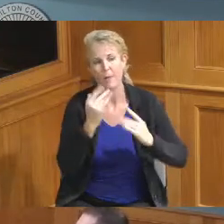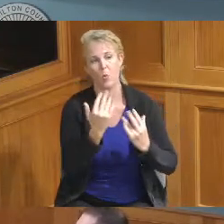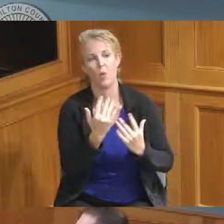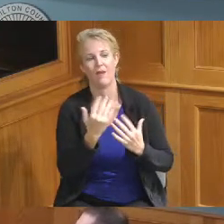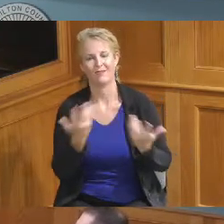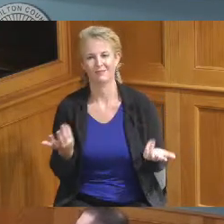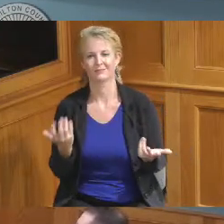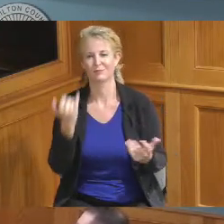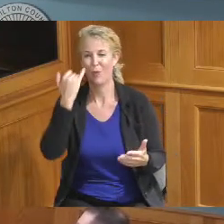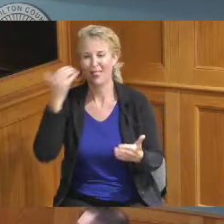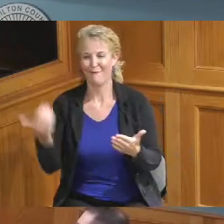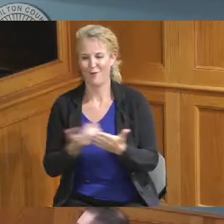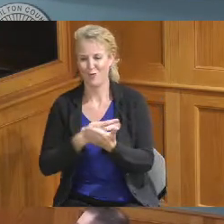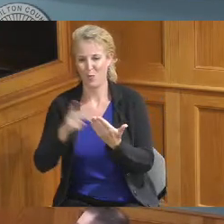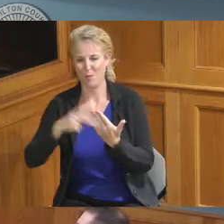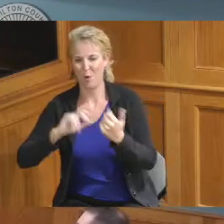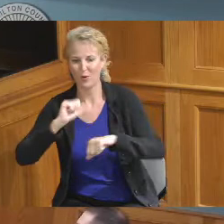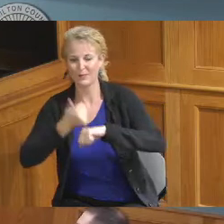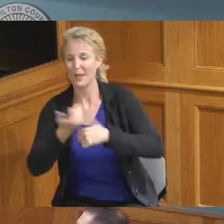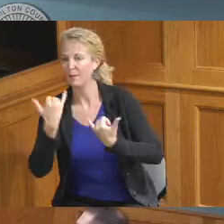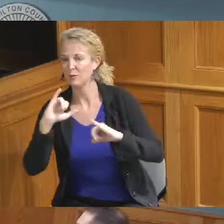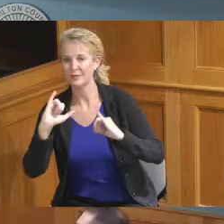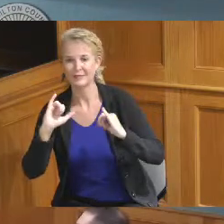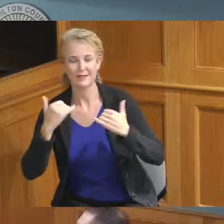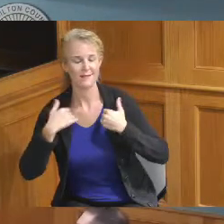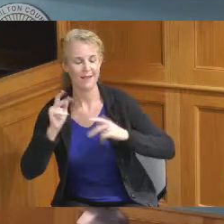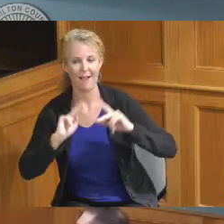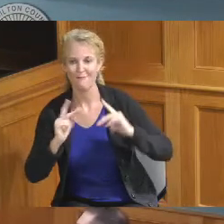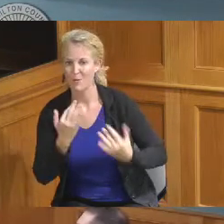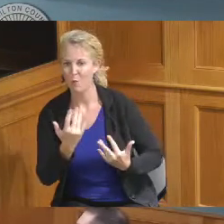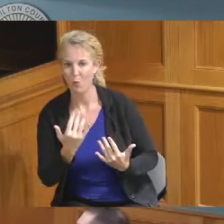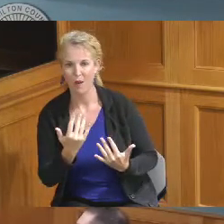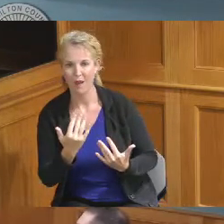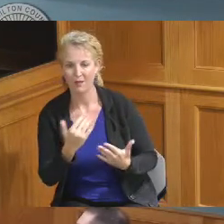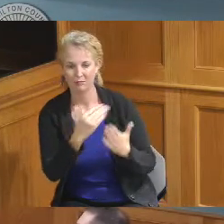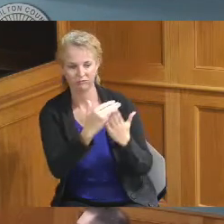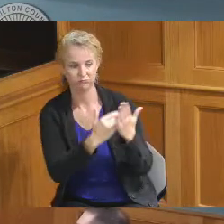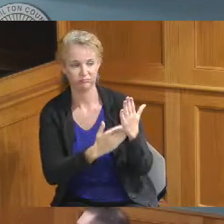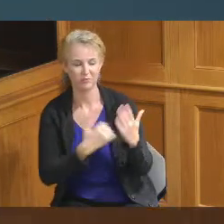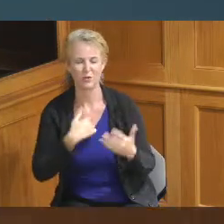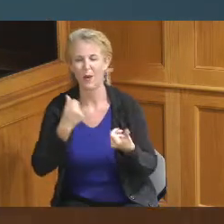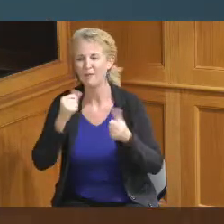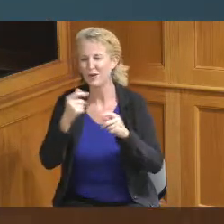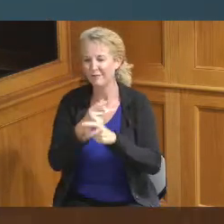you get another program you got a pipeline and I'm trying to figure out is it the money or is it the